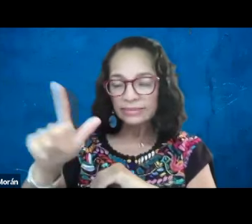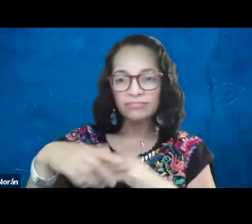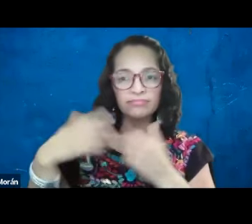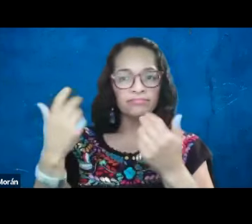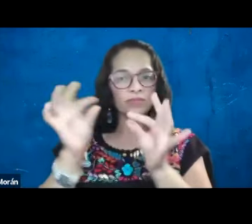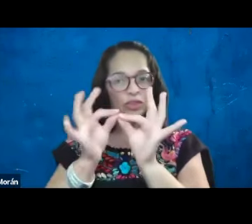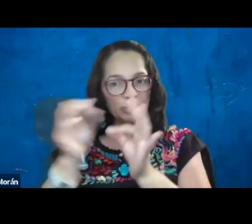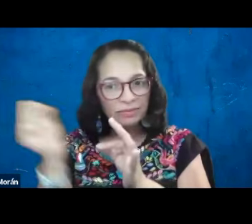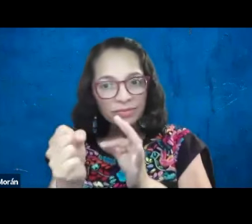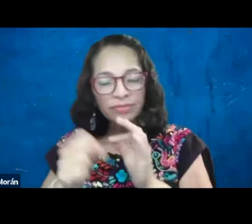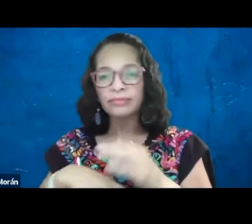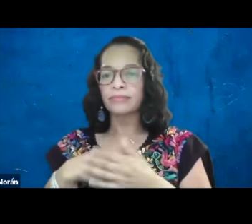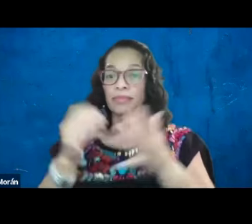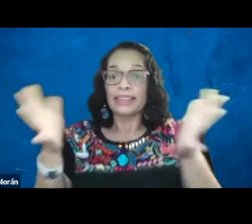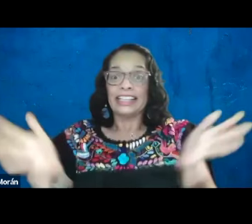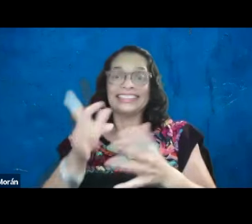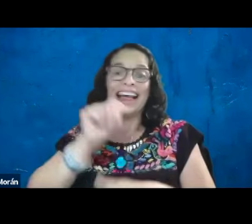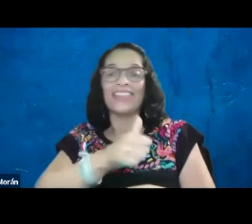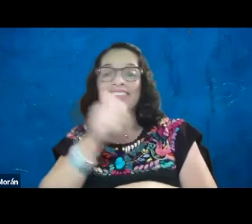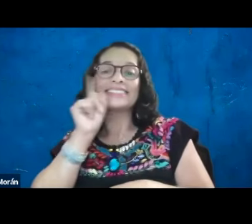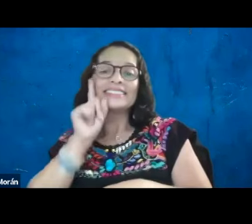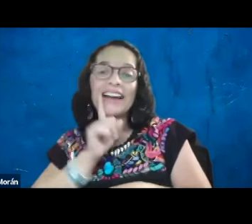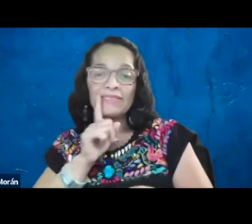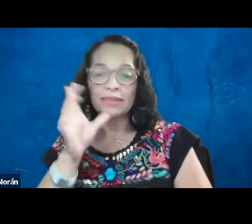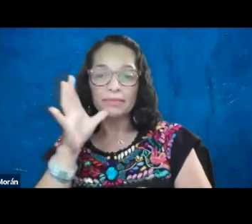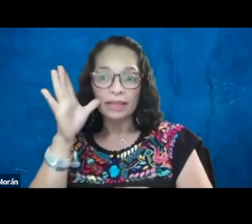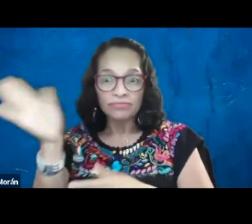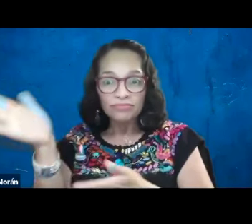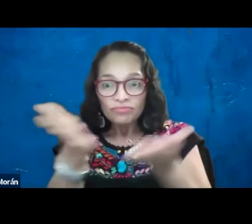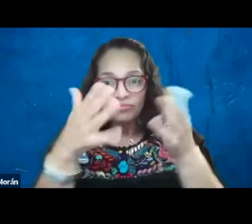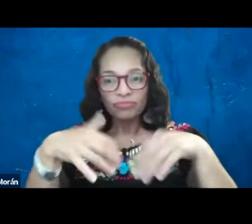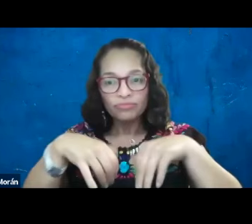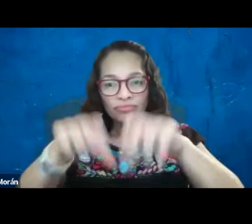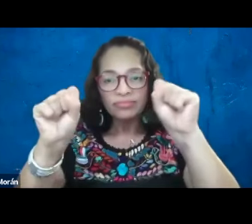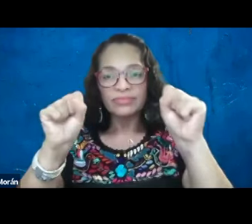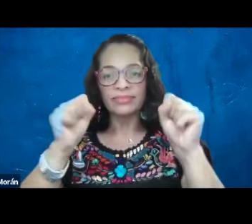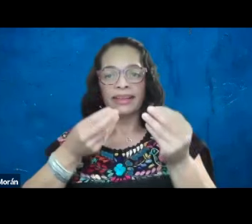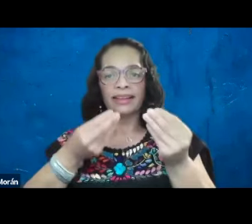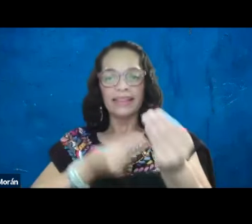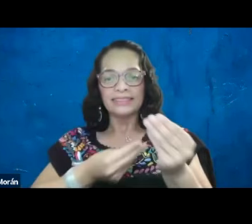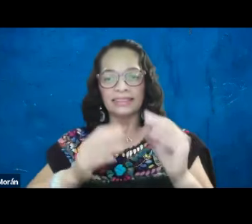available that are accessible in ASL, that interpreters are provided, and that other deaf parents are